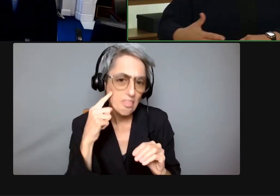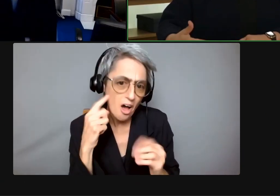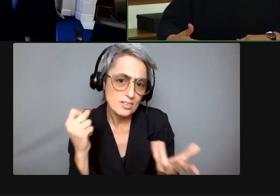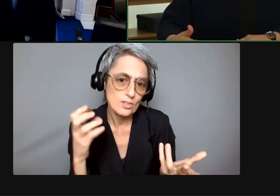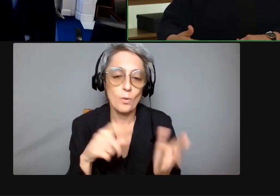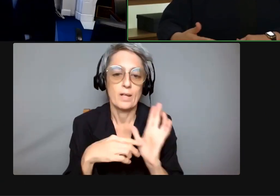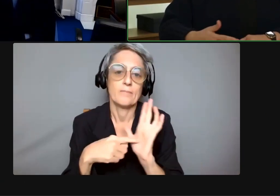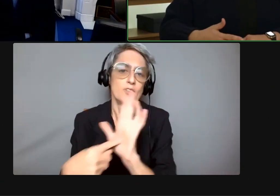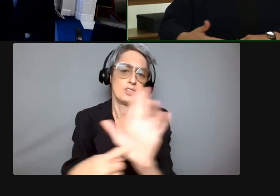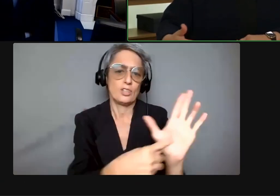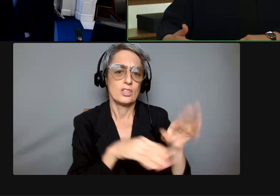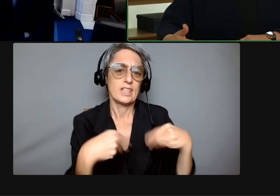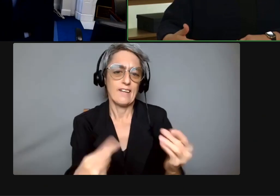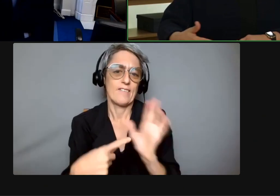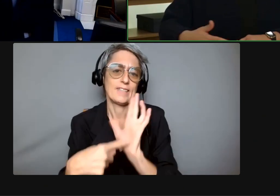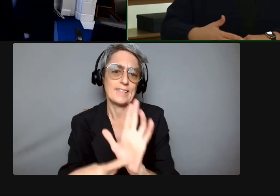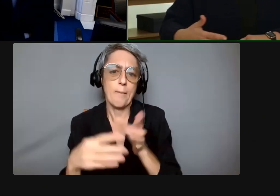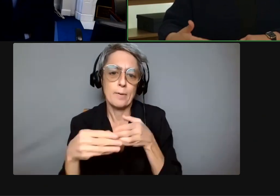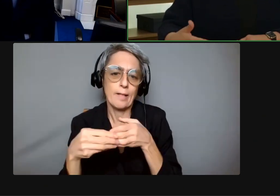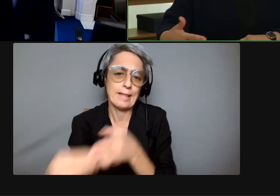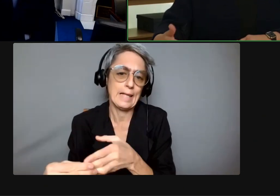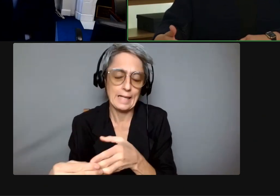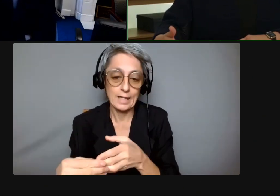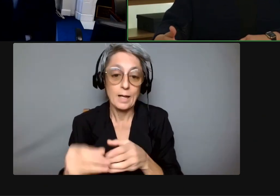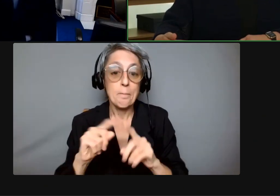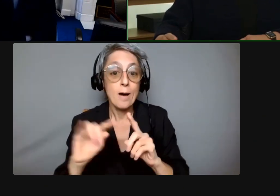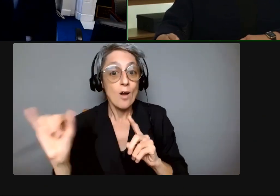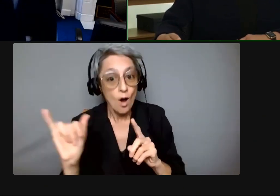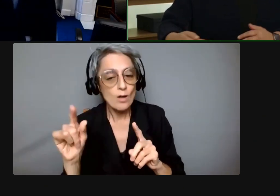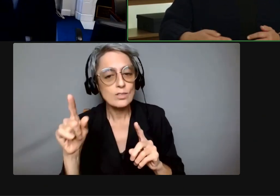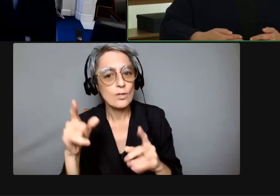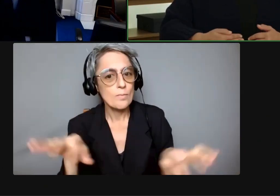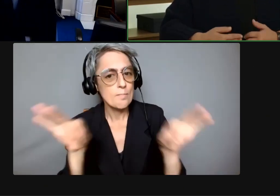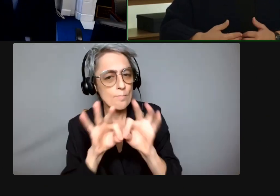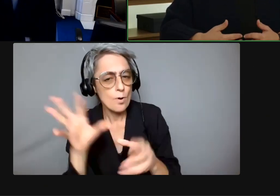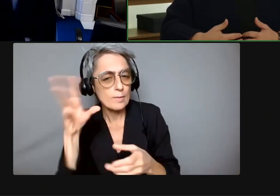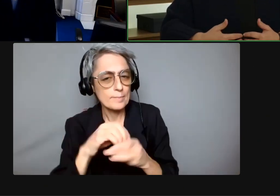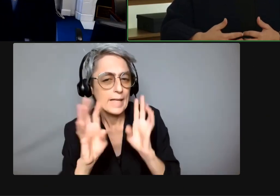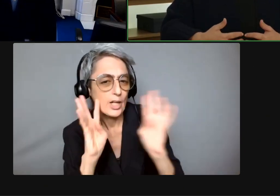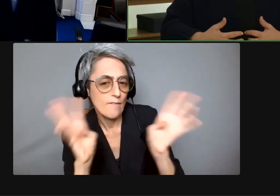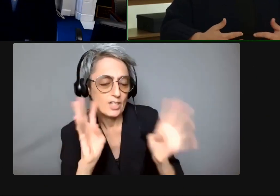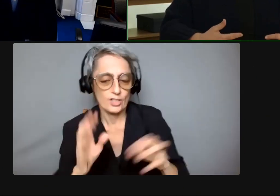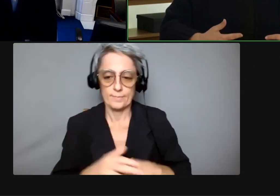but it's also leadership by innovation. What we had to do was show that there was enough technology